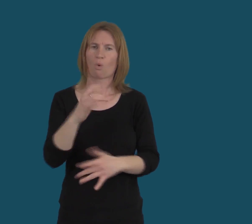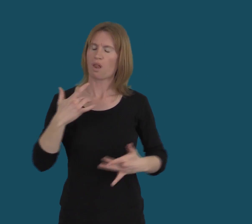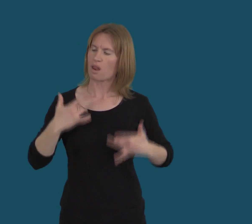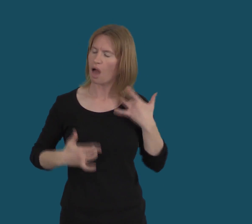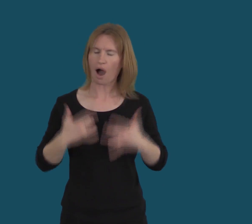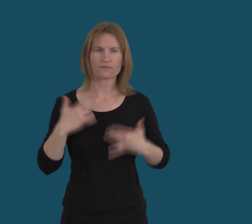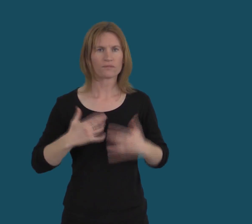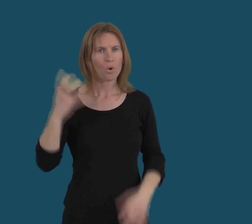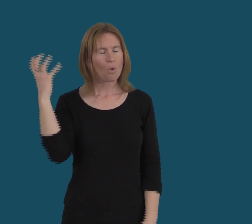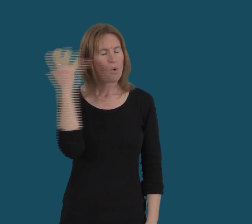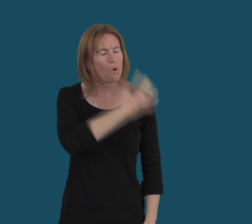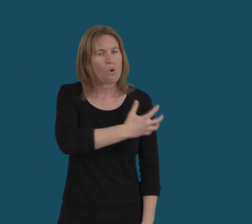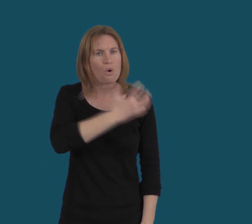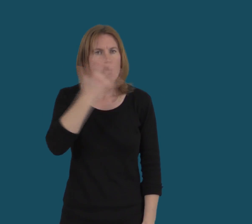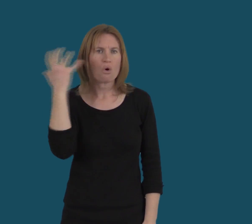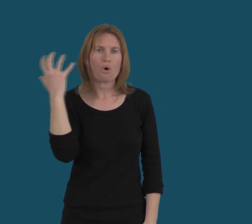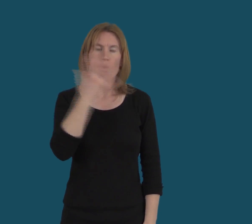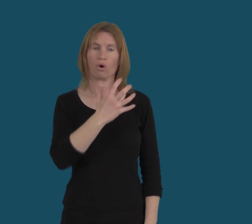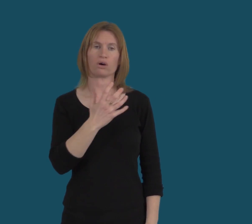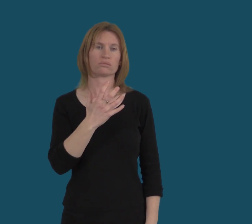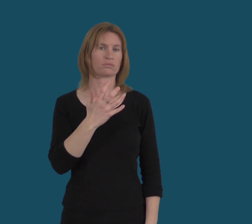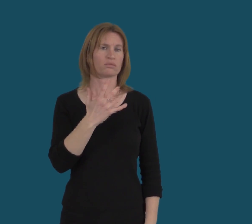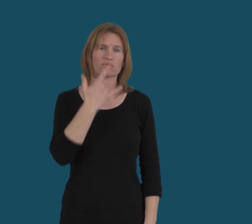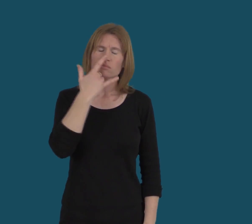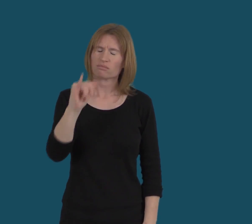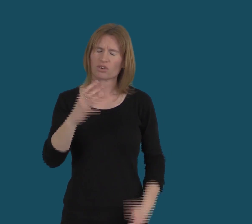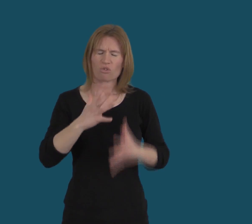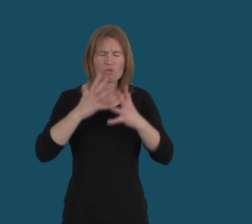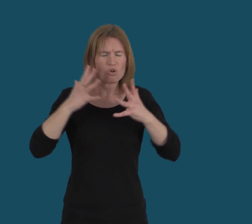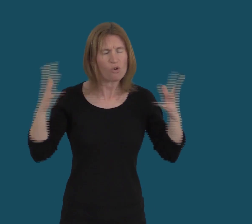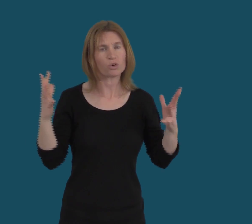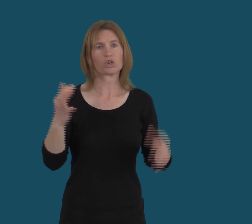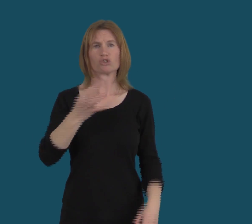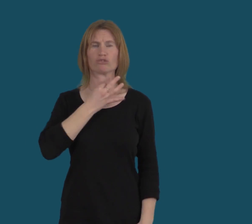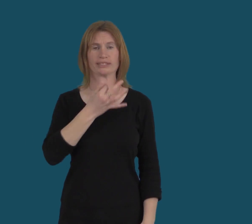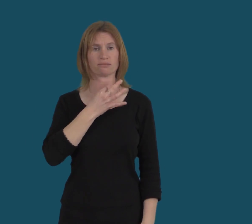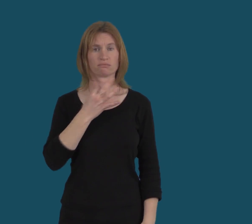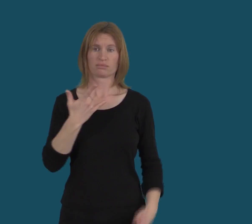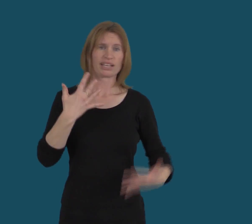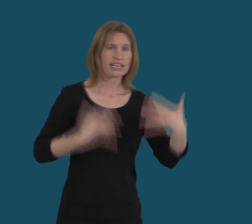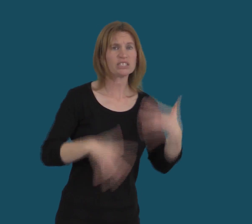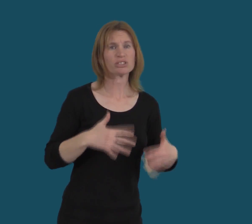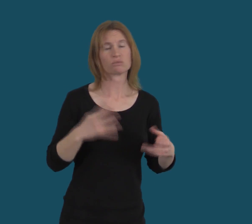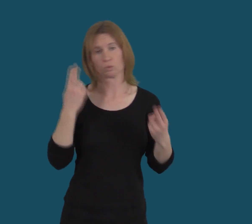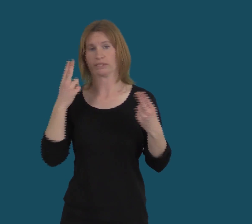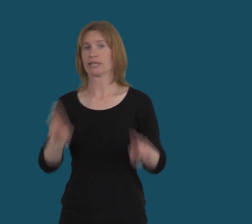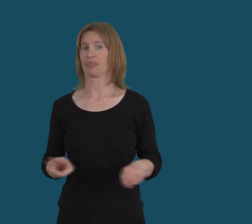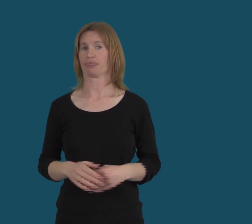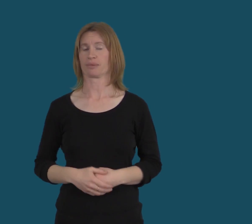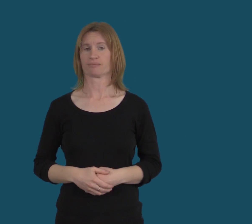You will be at high risk of injury or death.